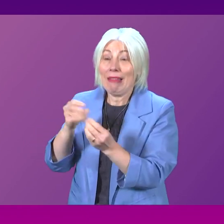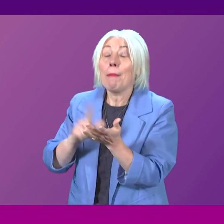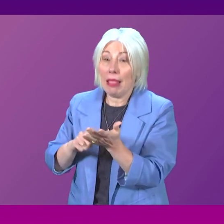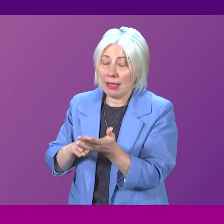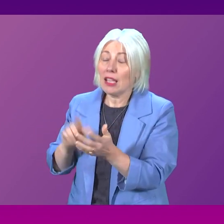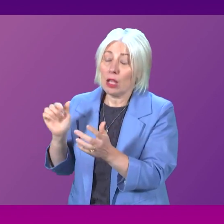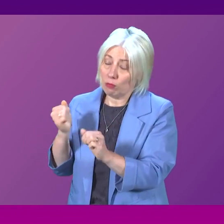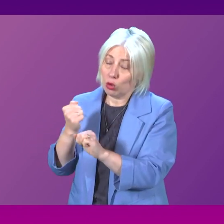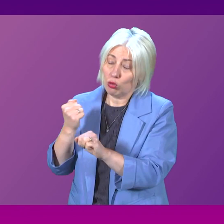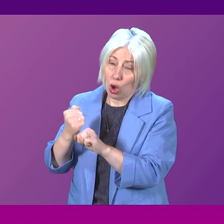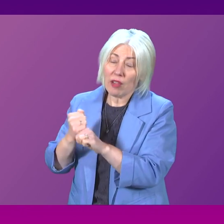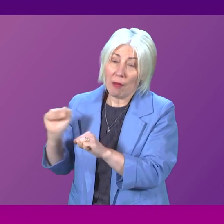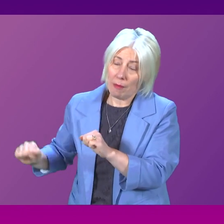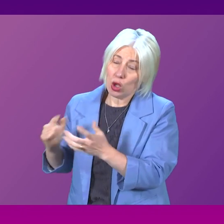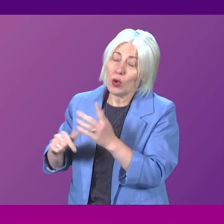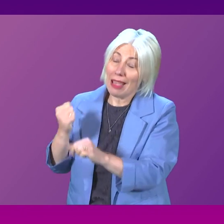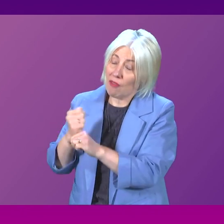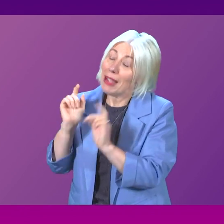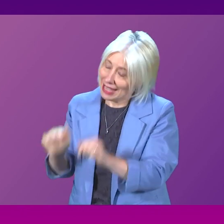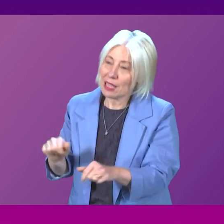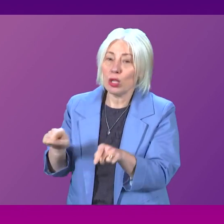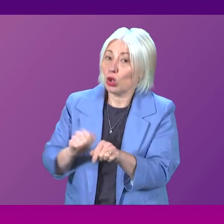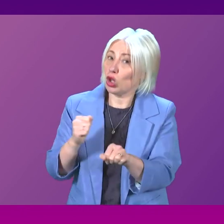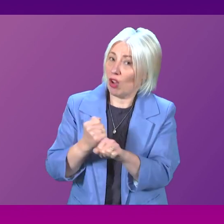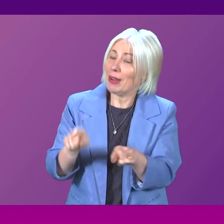The cost of Freya’s life-saving equipment is more than a third of the bill.